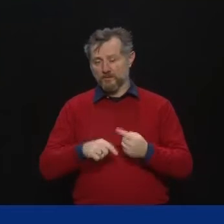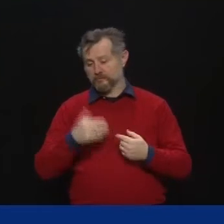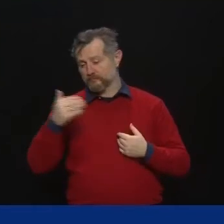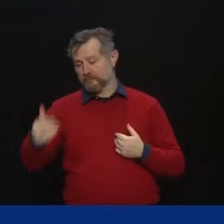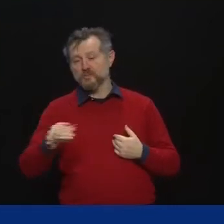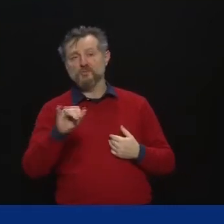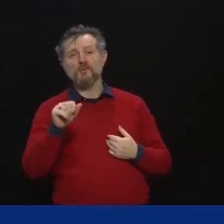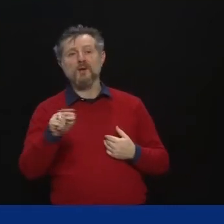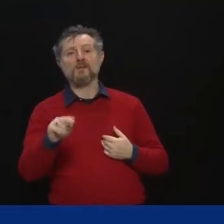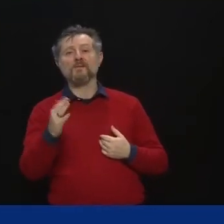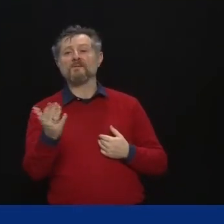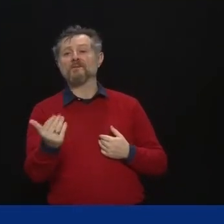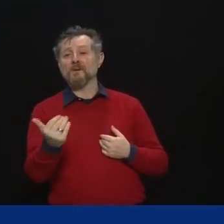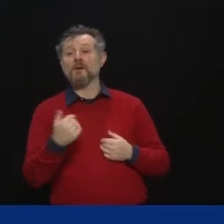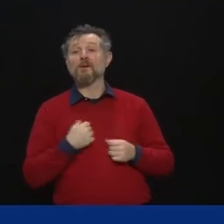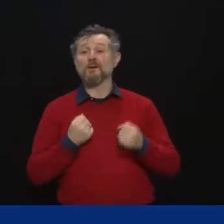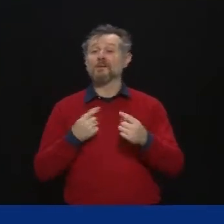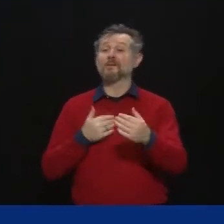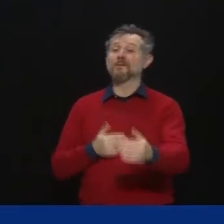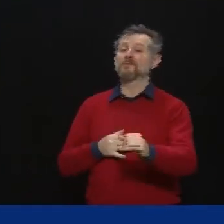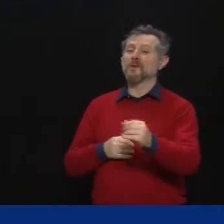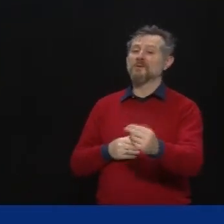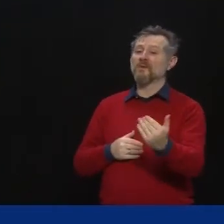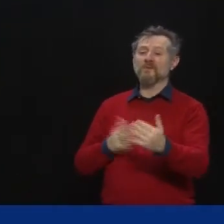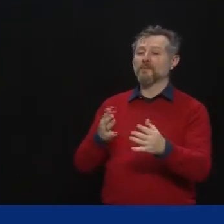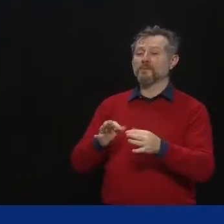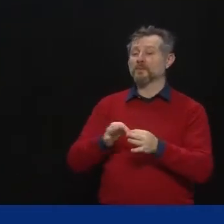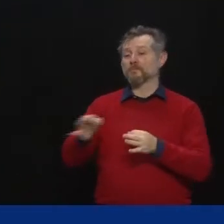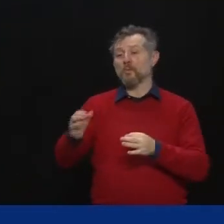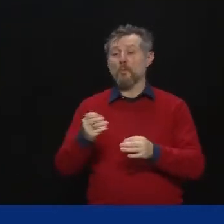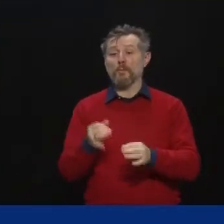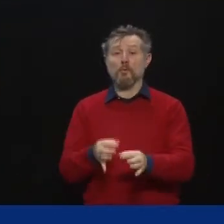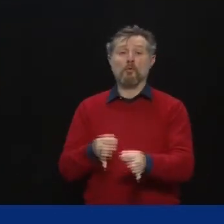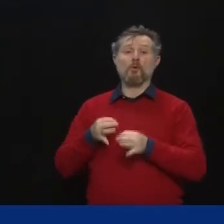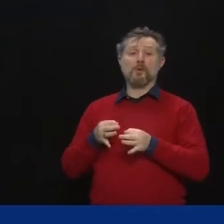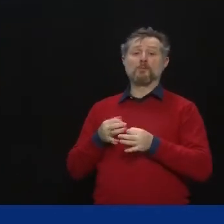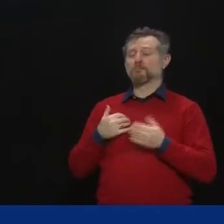SO THIS WILL BE FROM THE DATE